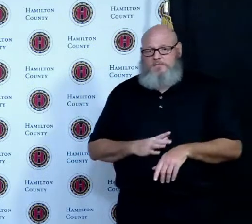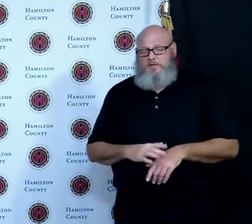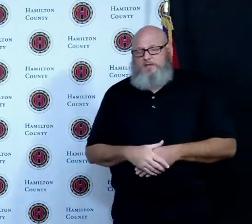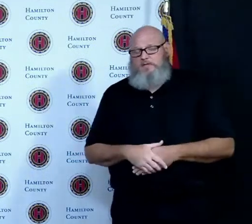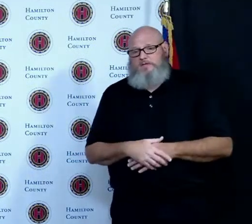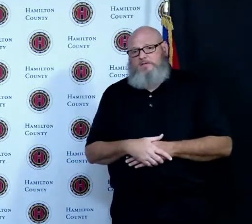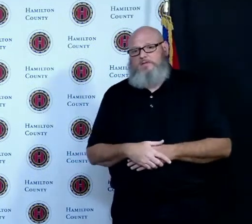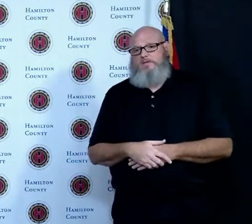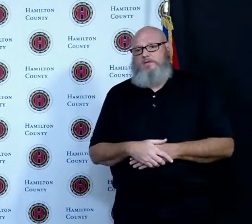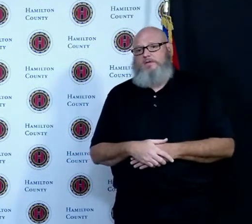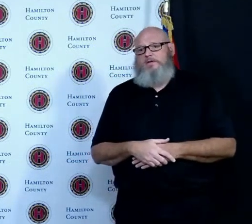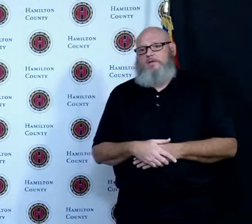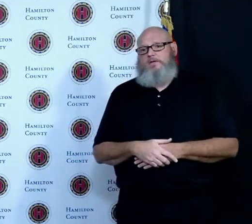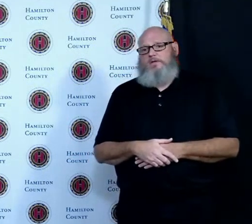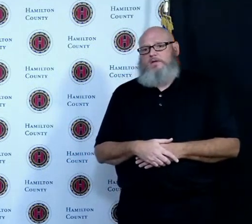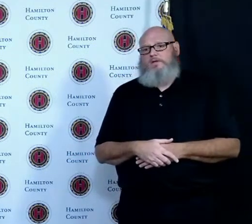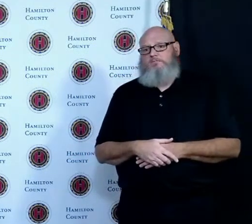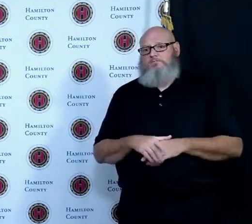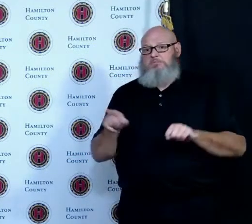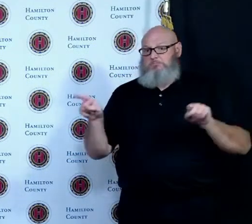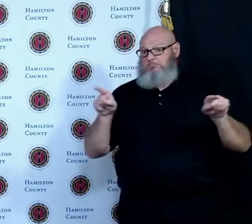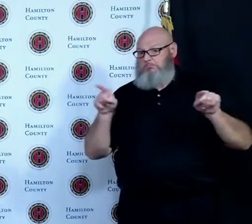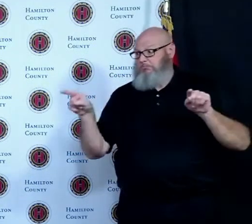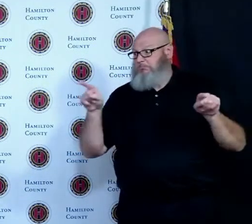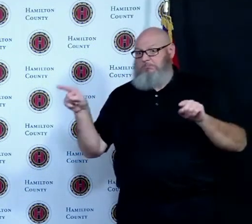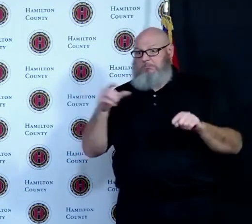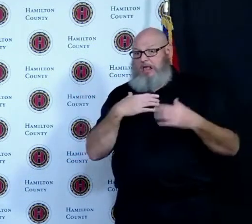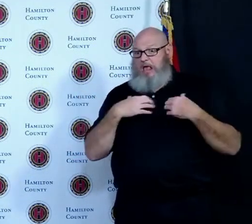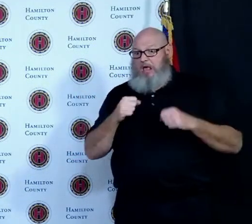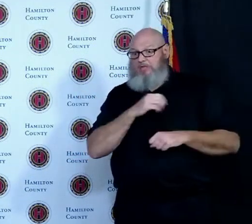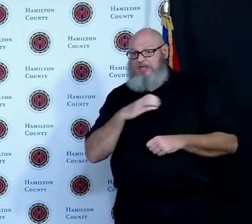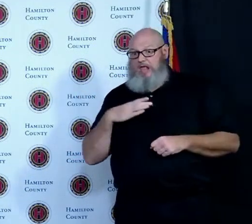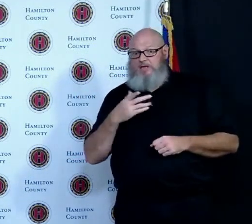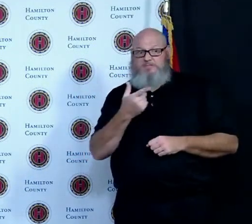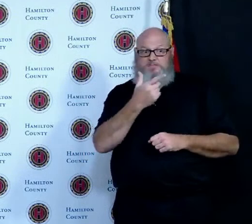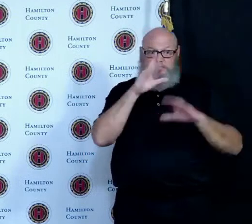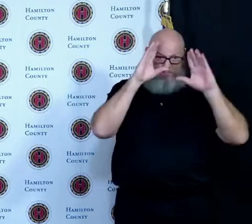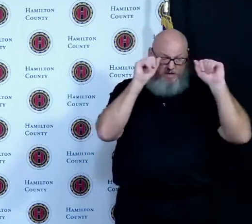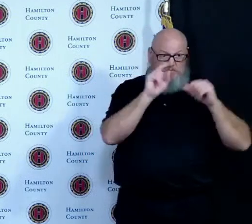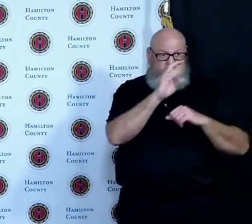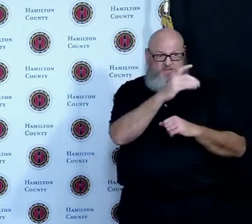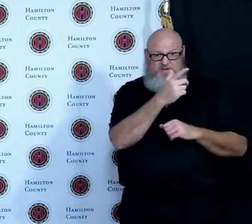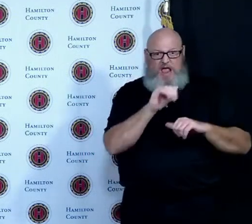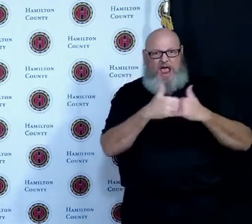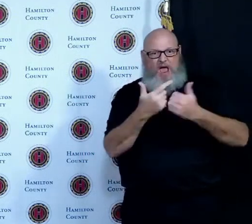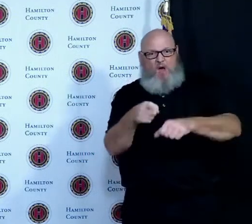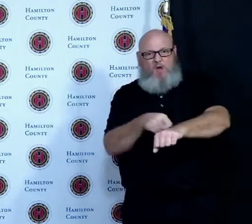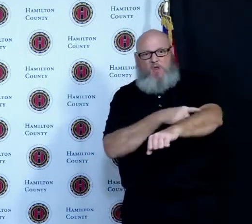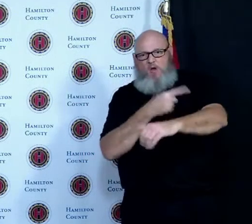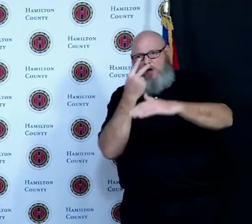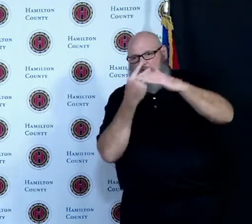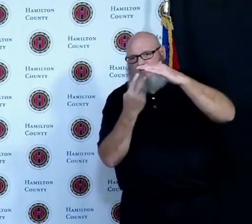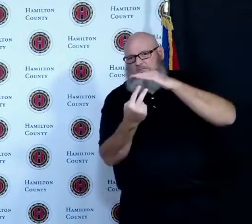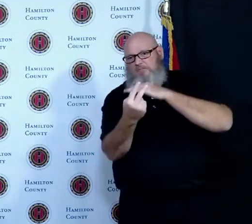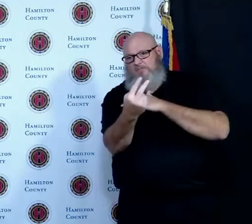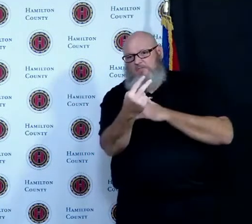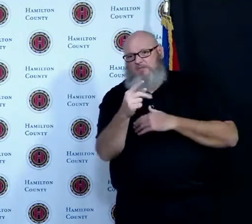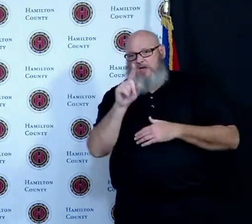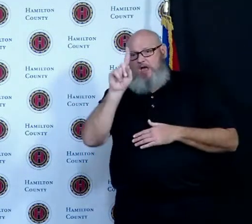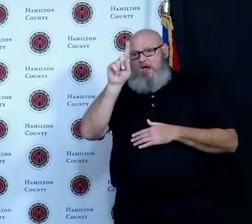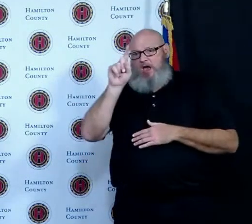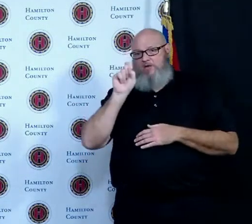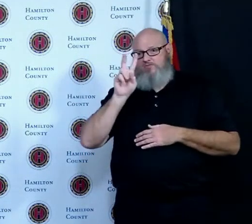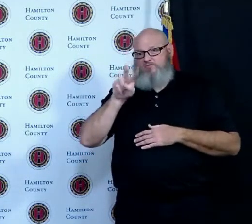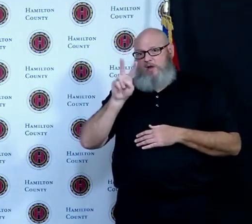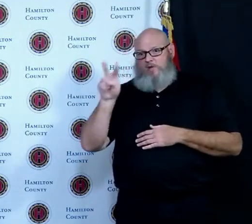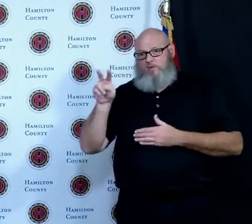as to how long it might take to vaccinate 122,000 people in this county who are senior citizens